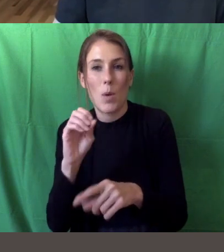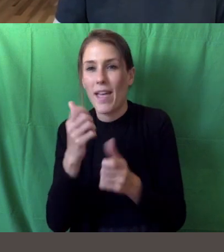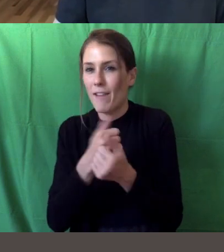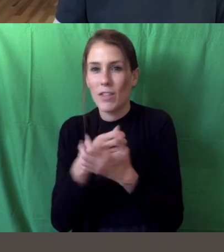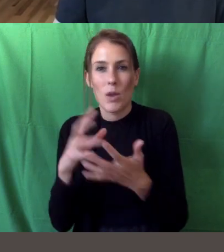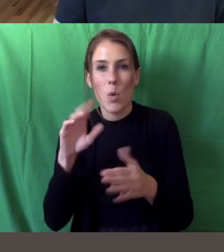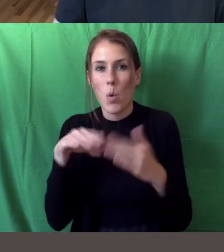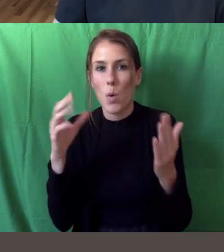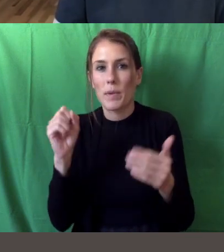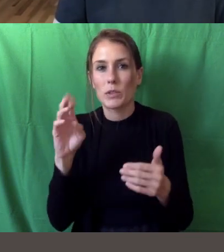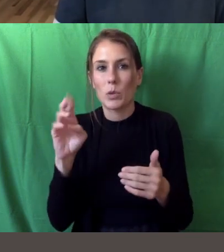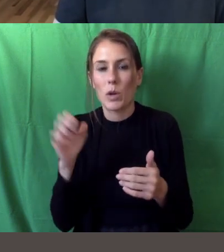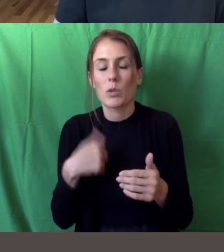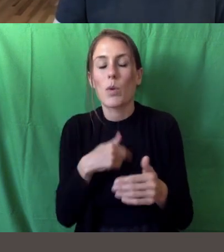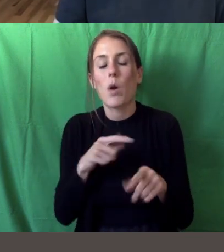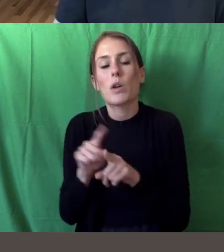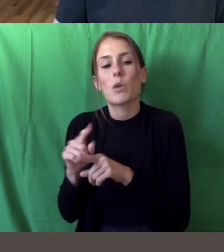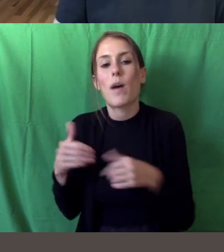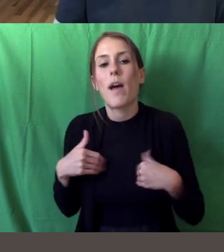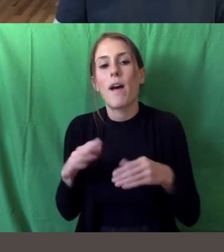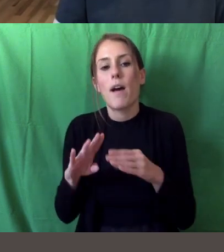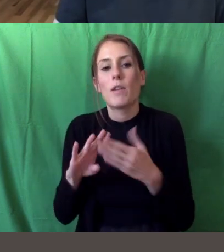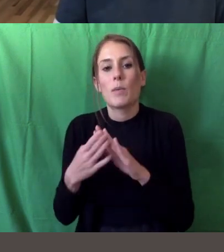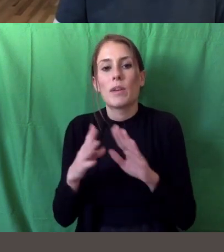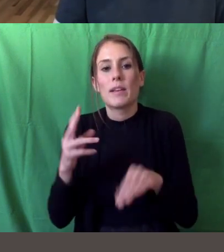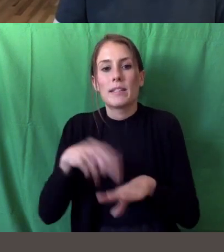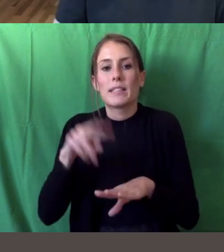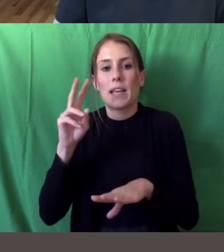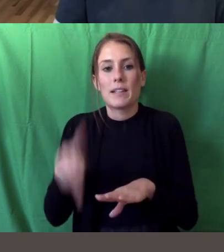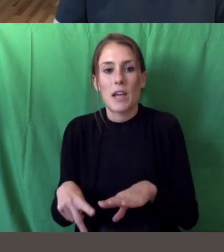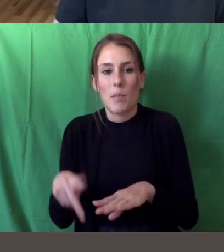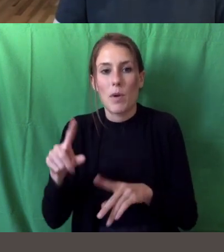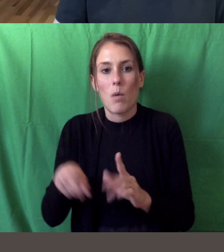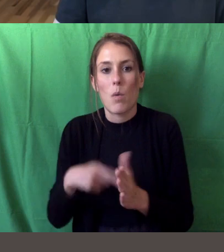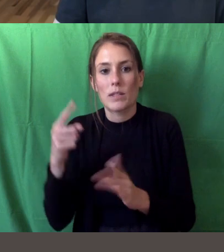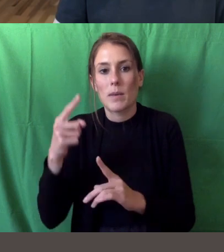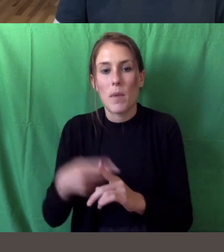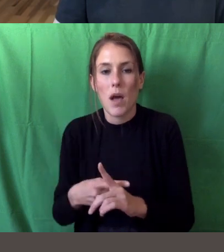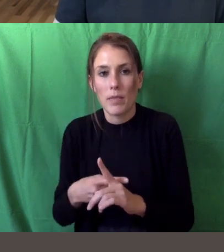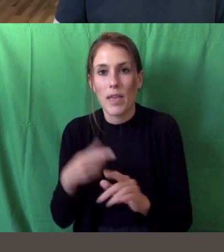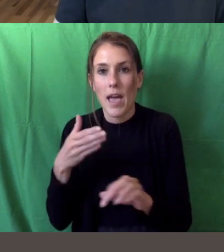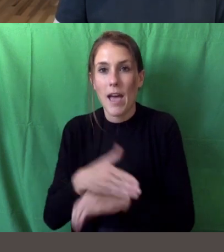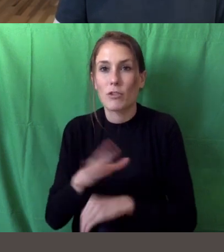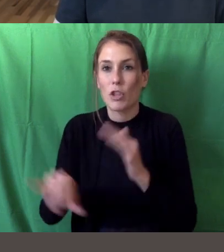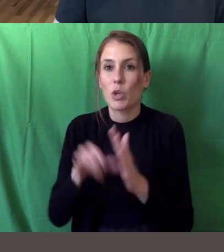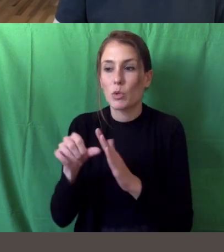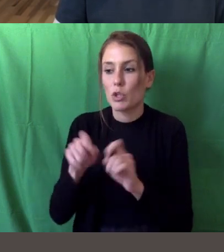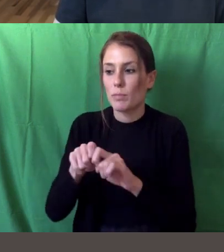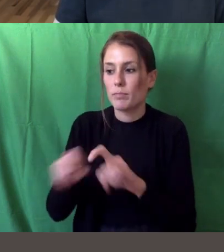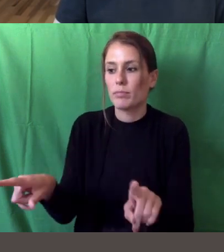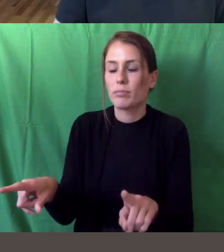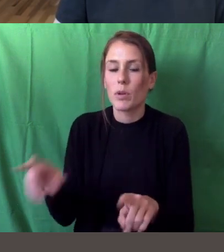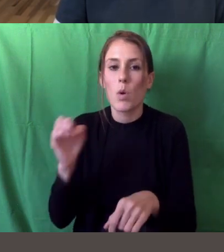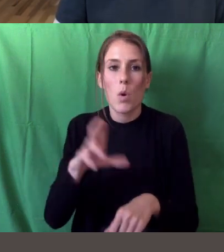And also, we host community stand-ups once a month following our monthly release on YouTube and on Twitch. And it's a great time to chat with me